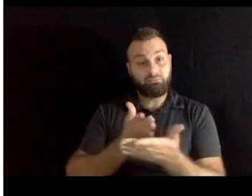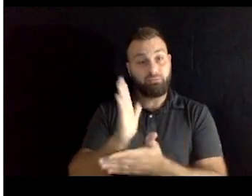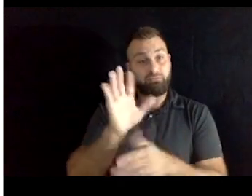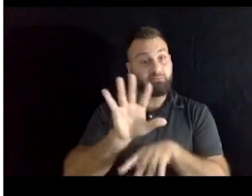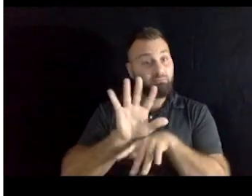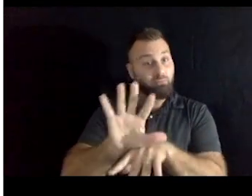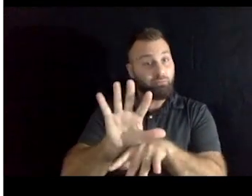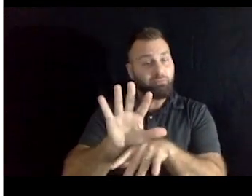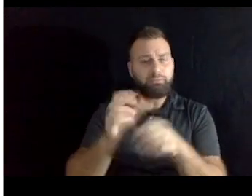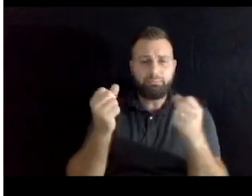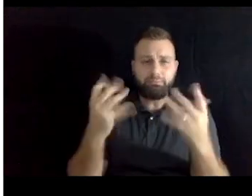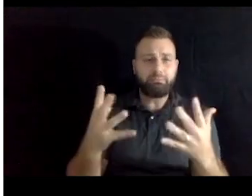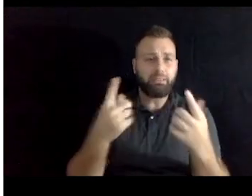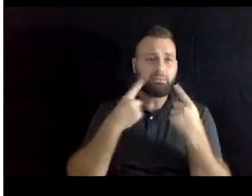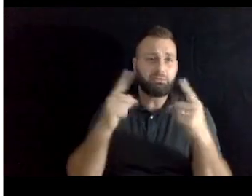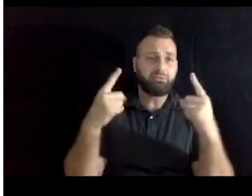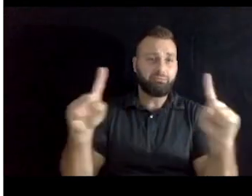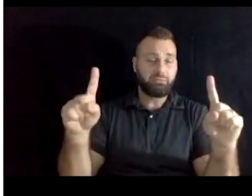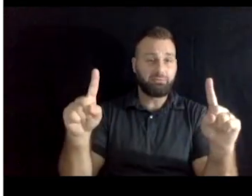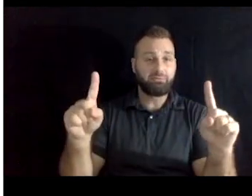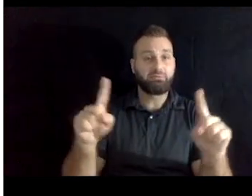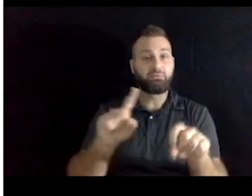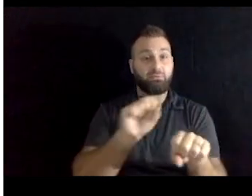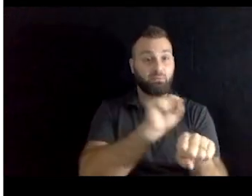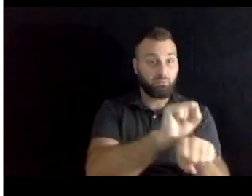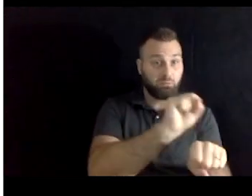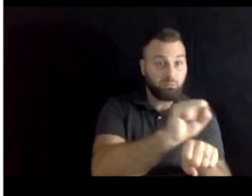Many more achievements, just employment than many more achievements more broadly,